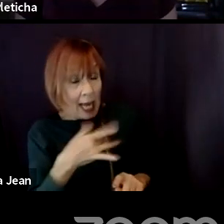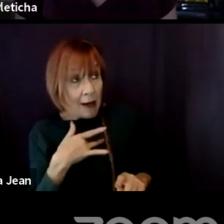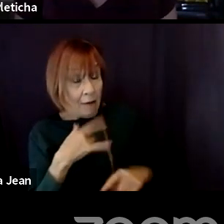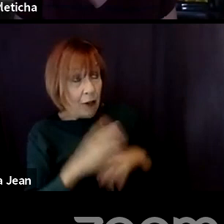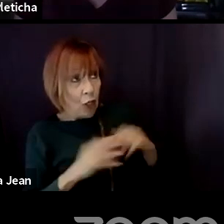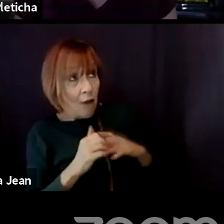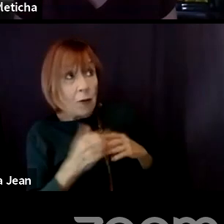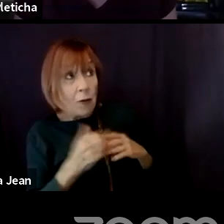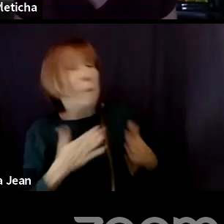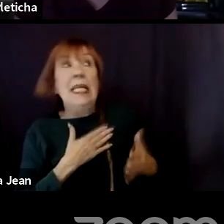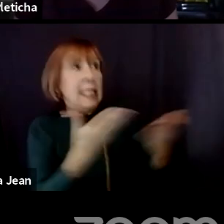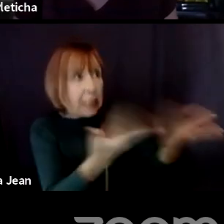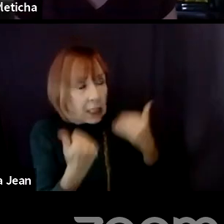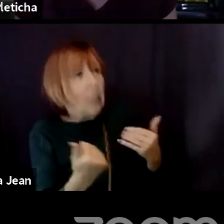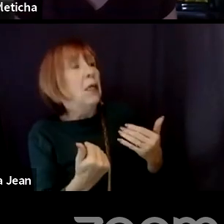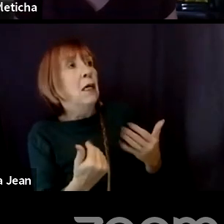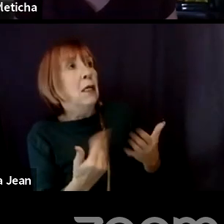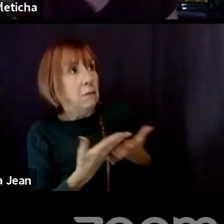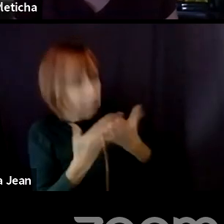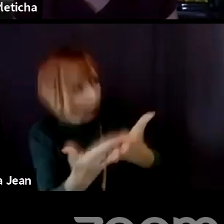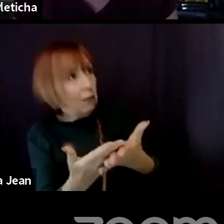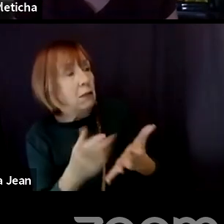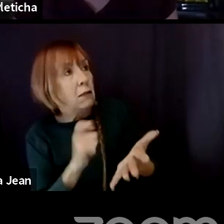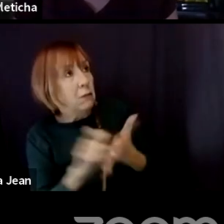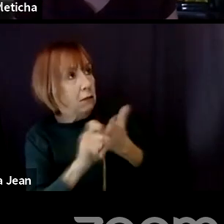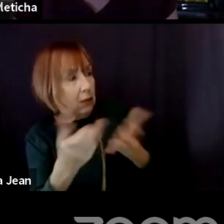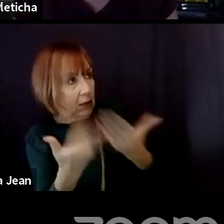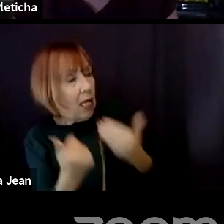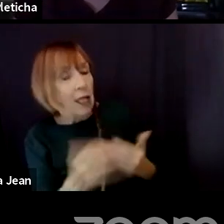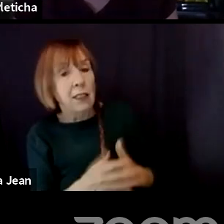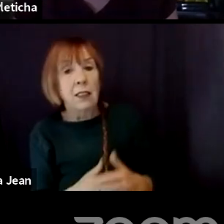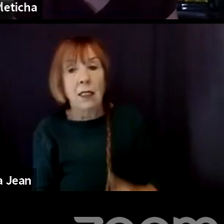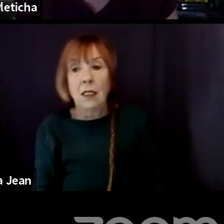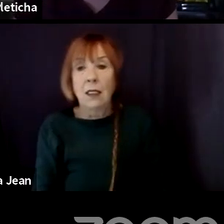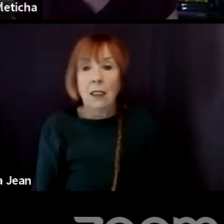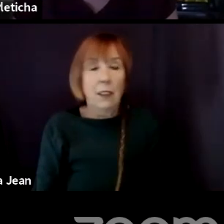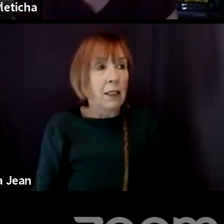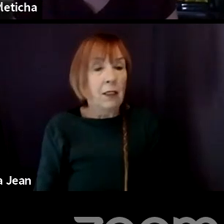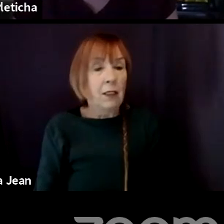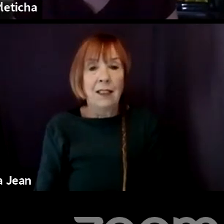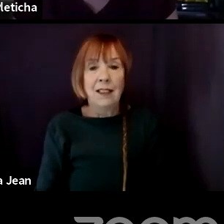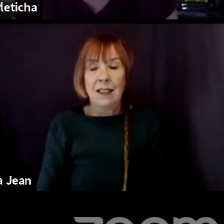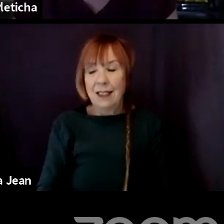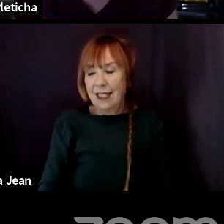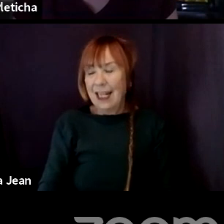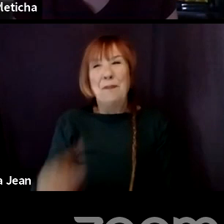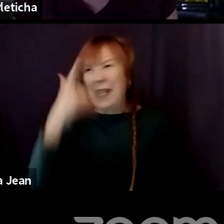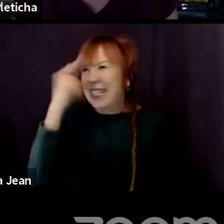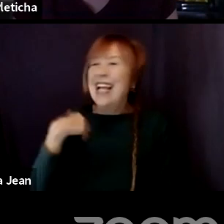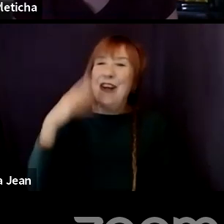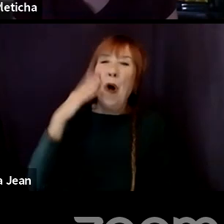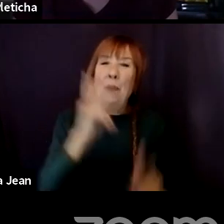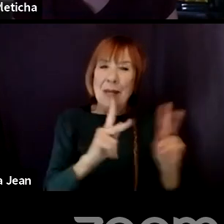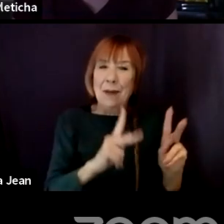"you're always welcome to jump in." I know people who feel like, there was a one of our assistants was Indian